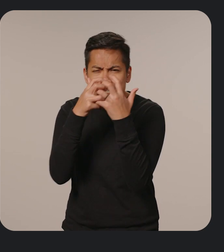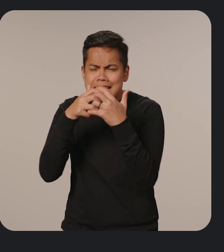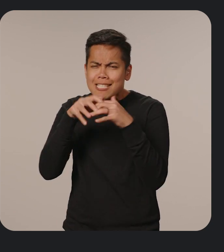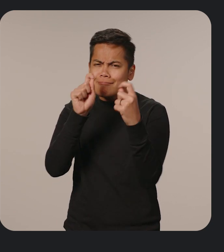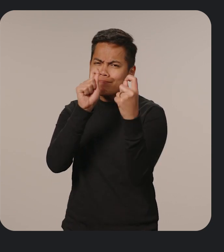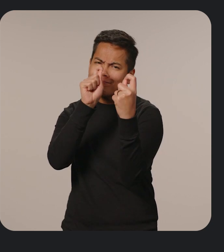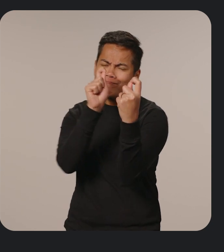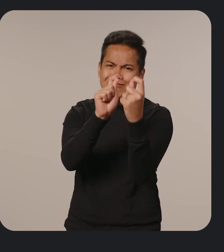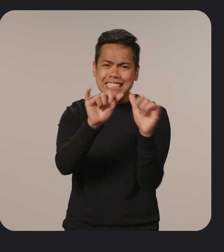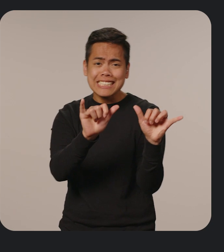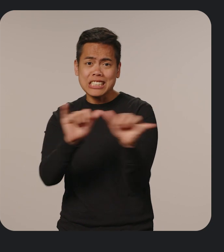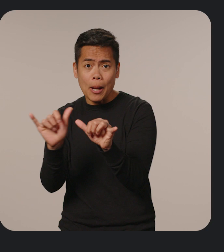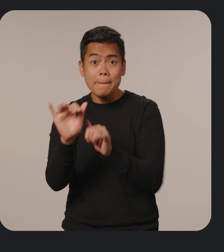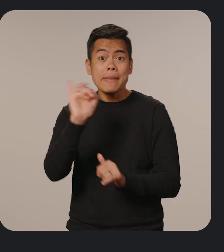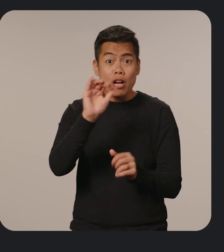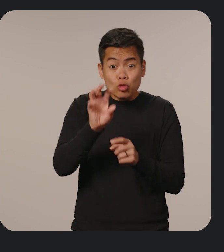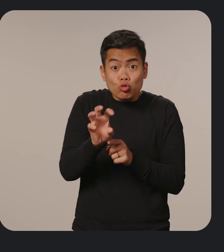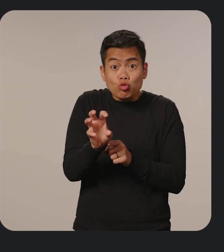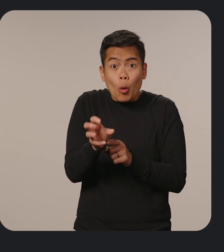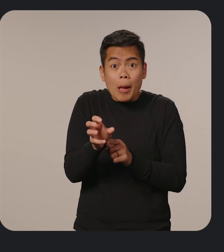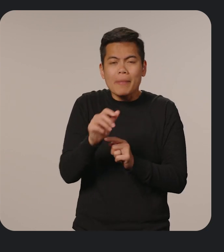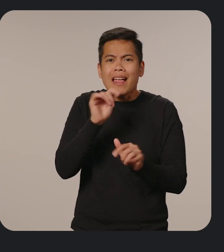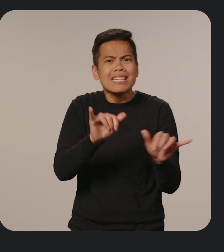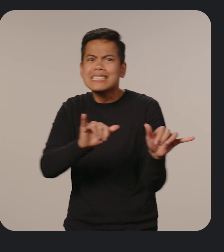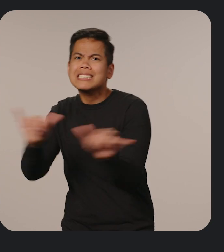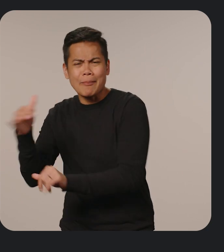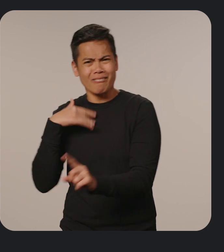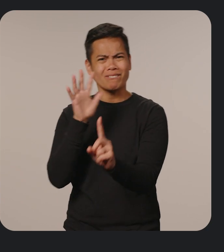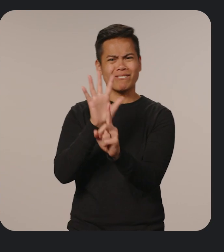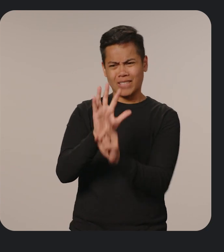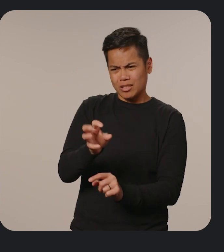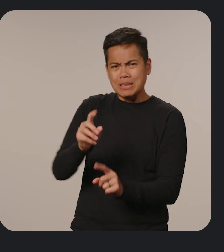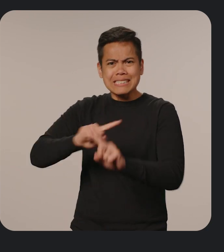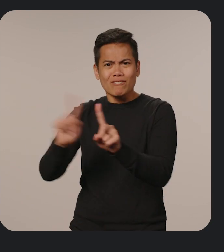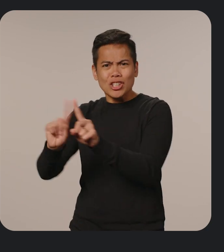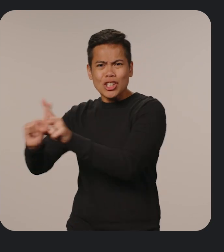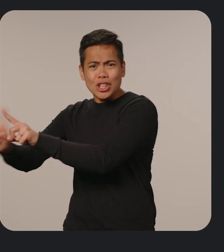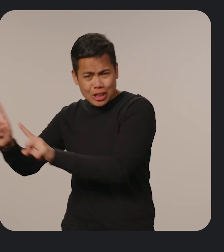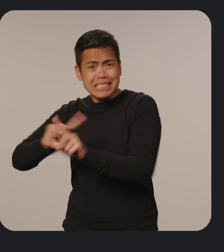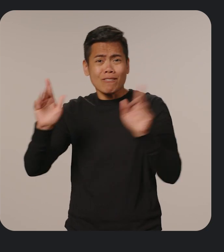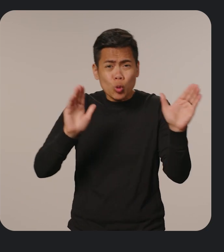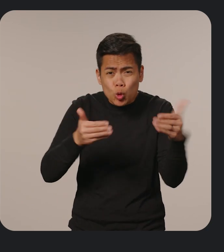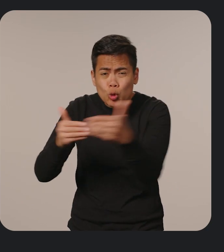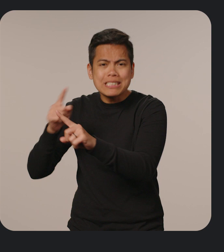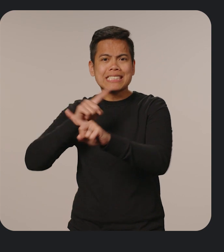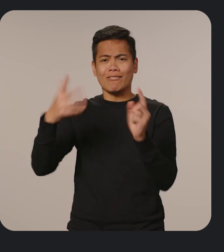Similarly, do apps need to look exactly the same, or can a system leave room for something unexpected?